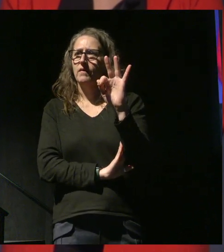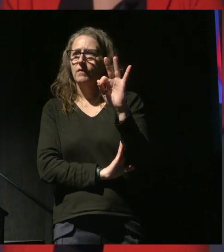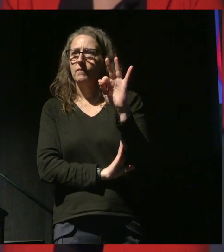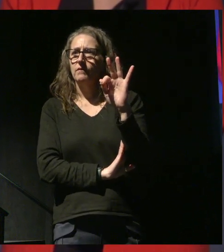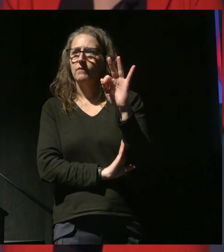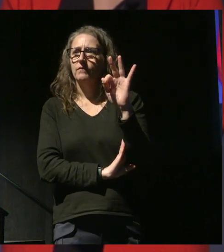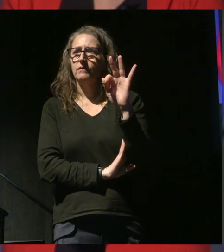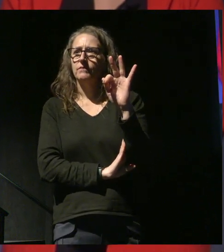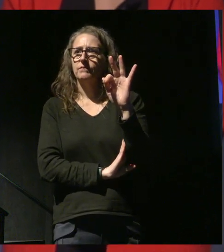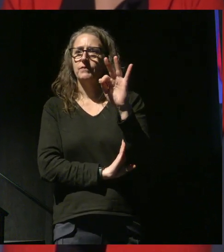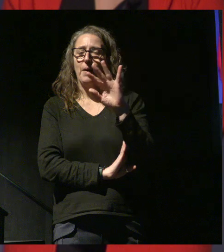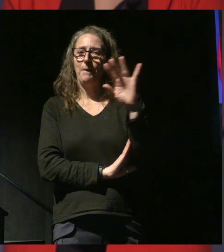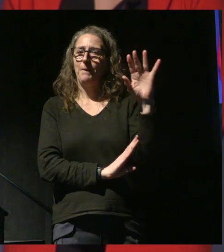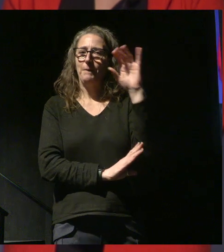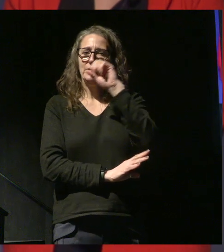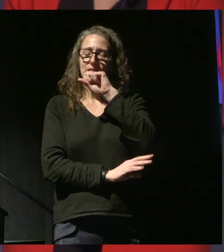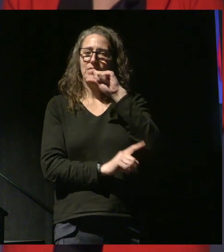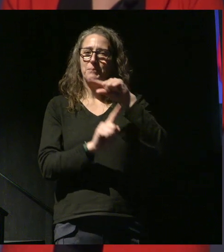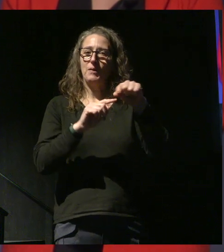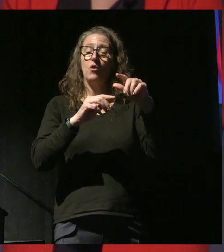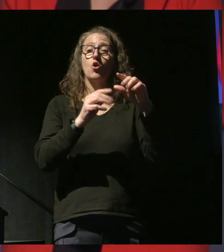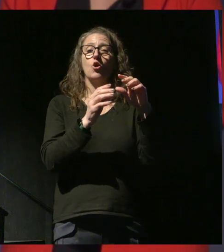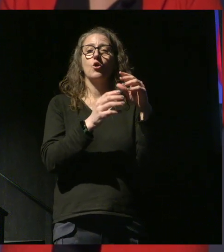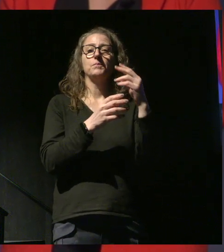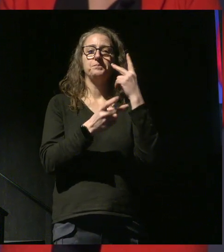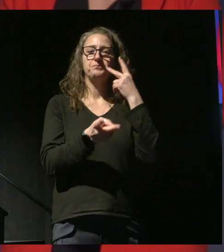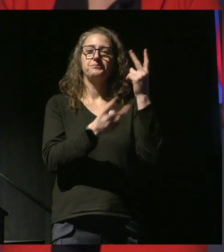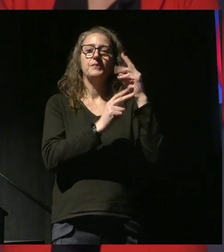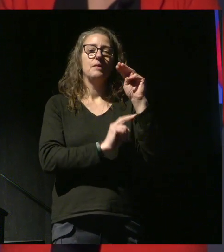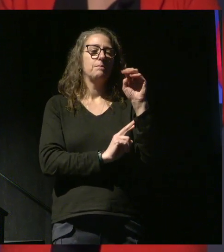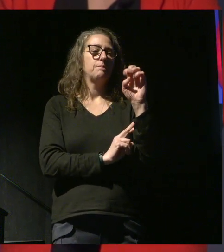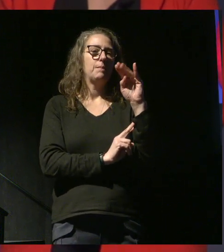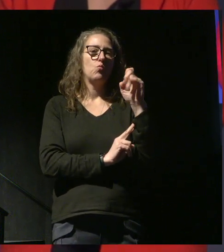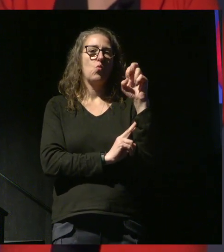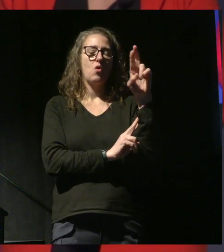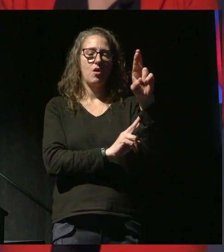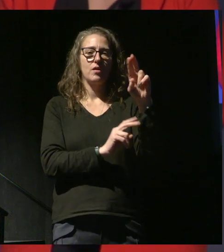from Little Plus Press, but also as an example,